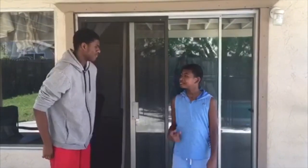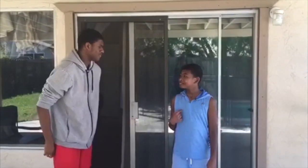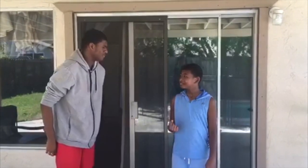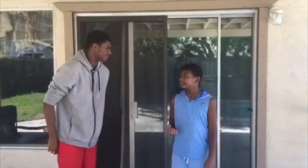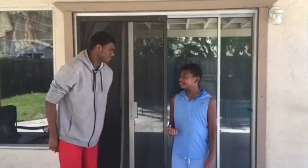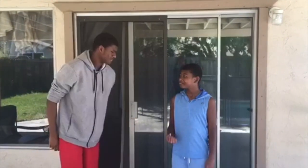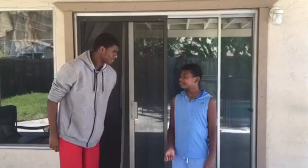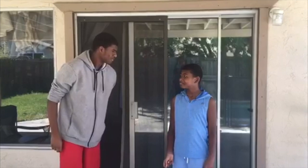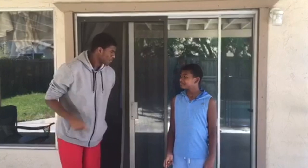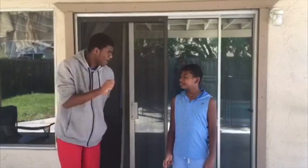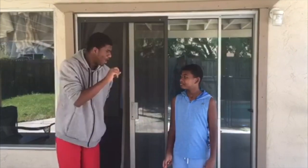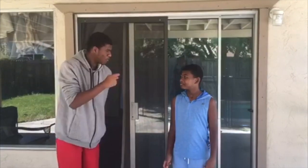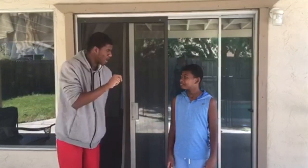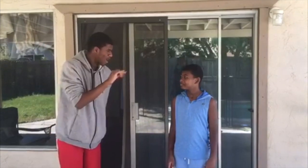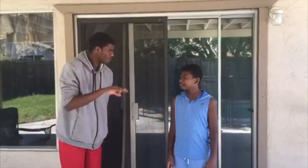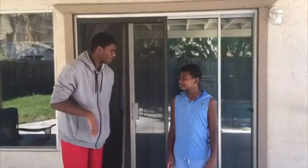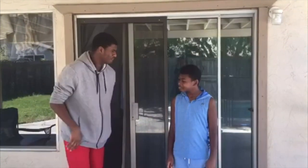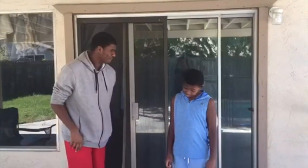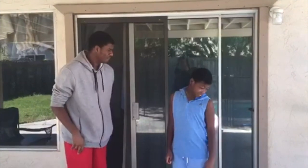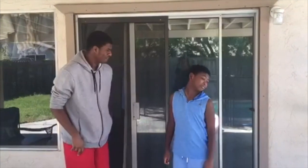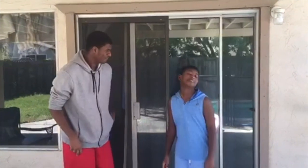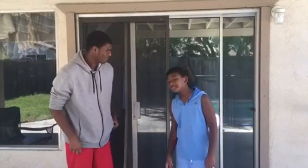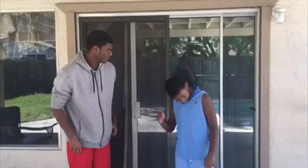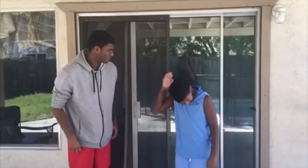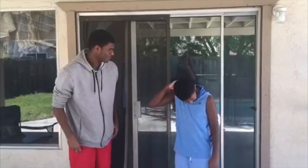What do I do? Get the penny off.